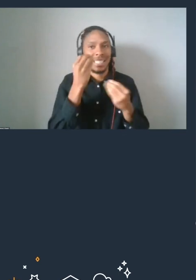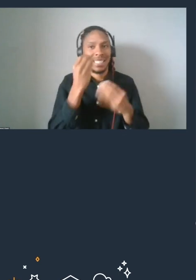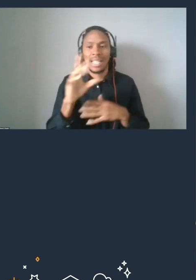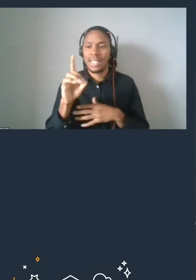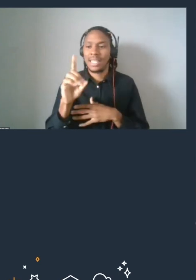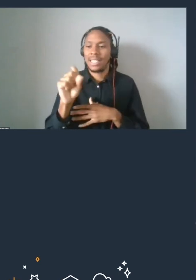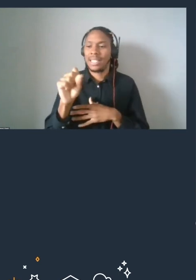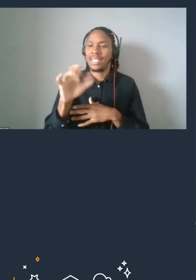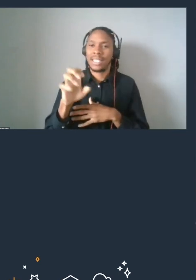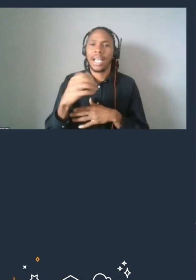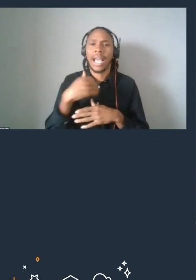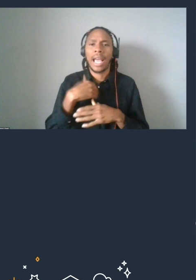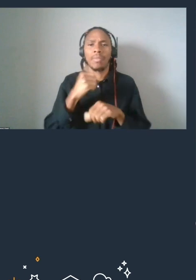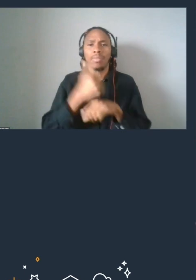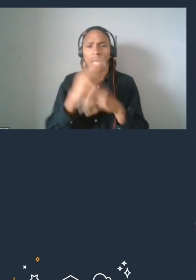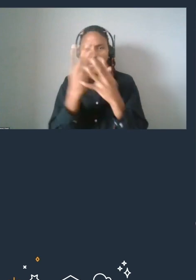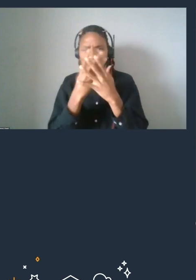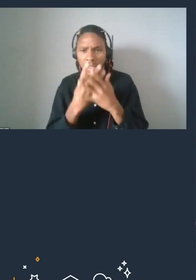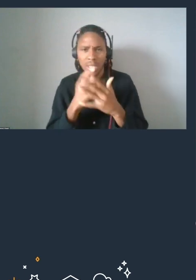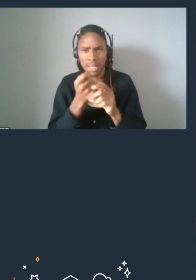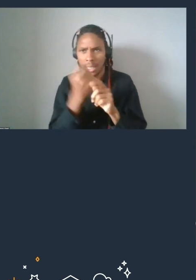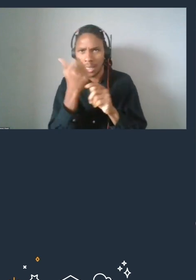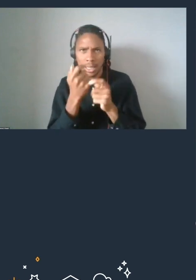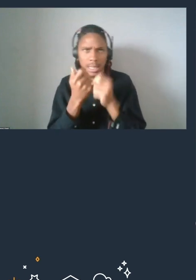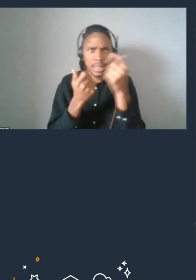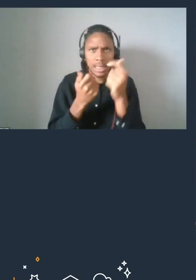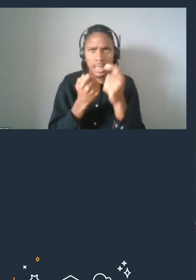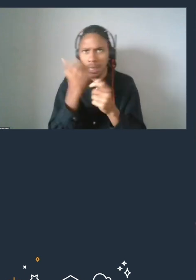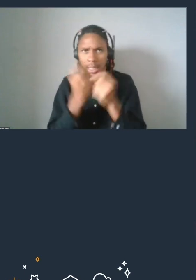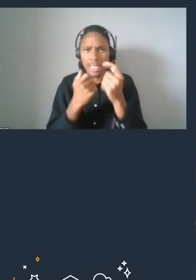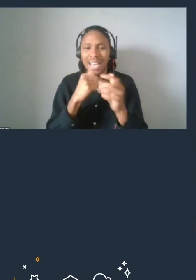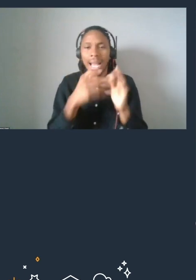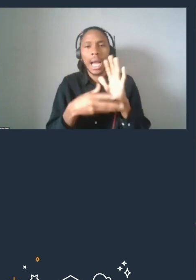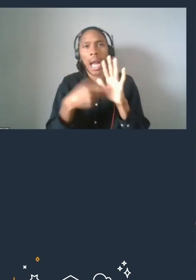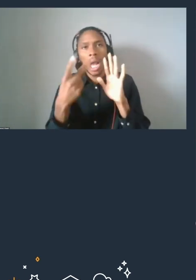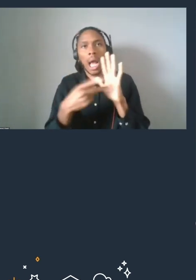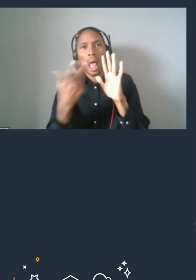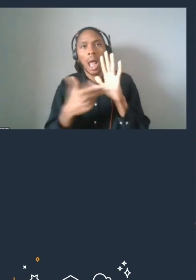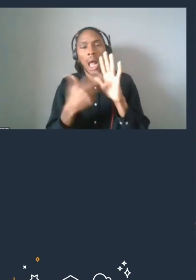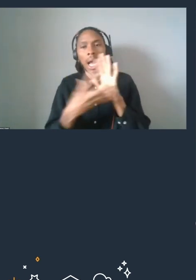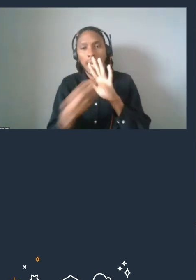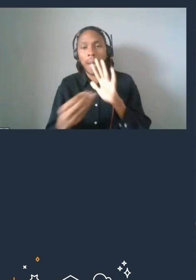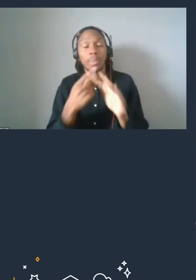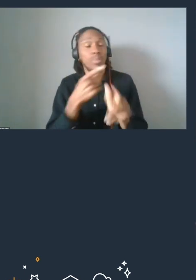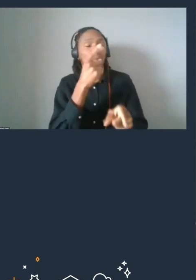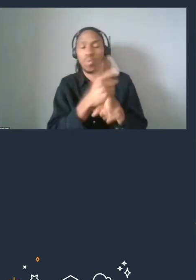that helps customers filter out that data and not copy it. But you're absolutely right, planning is critical,